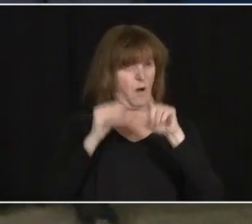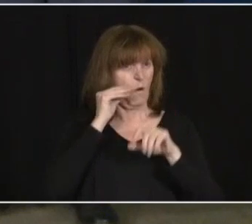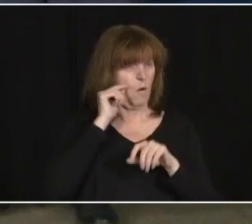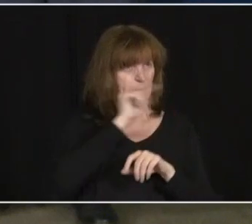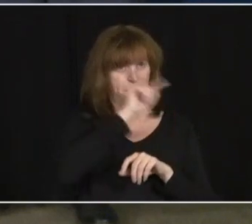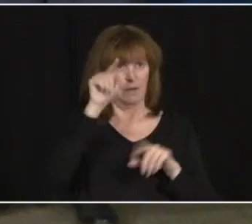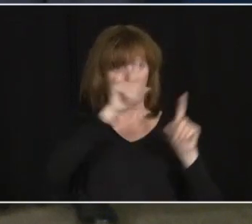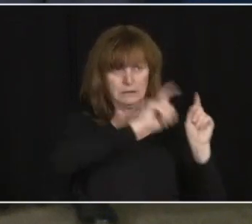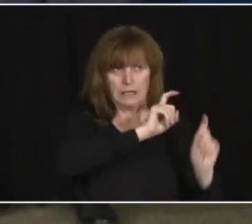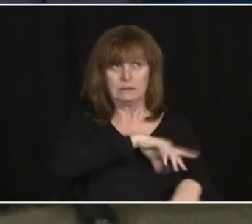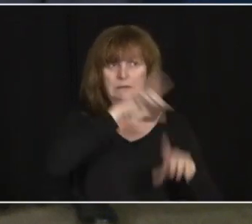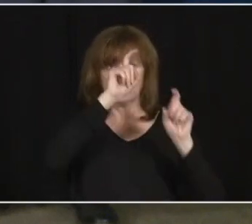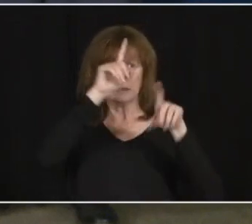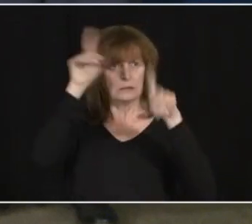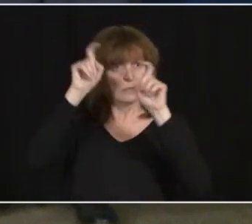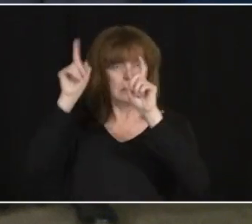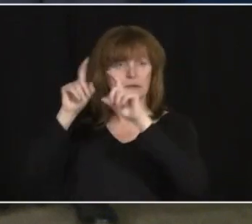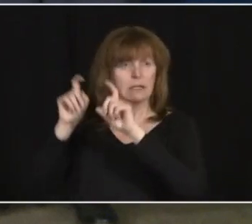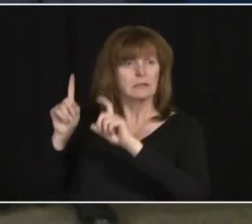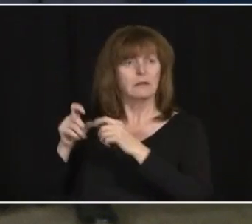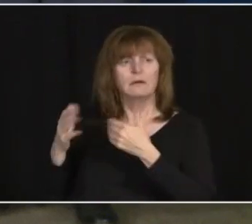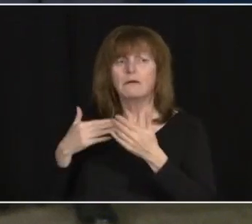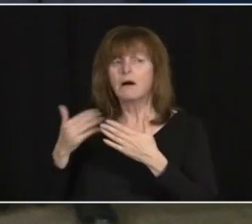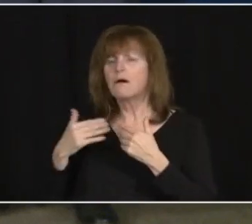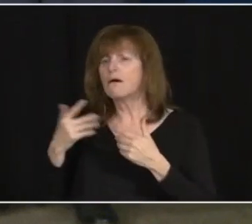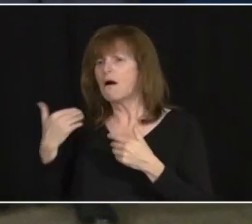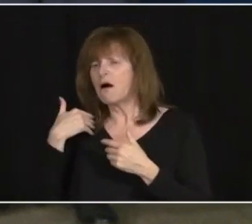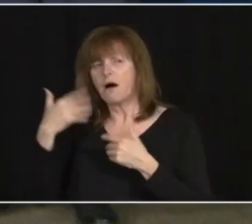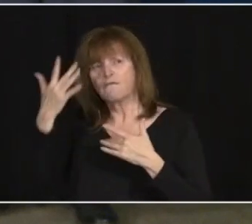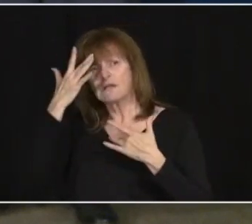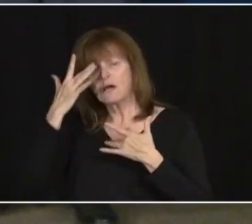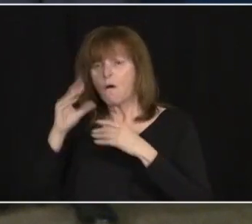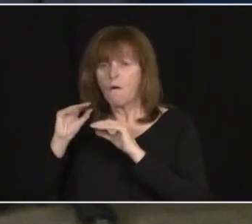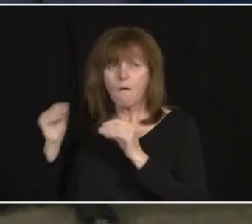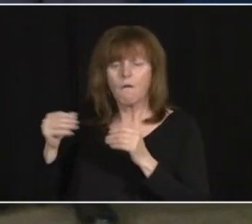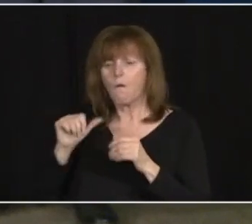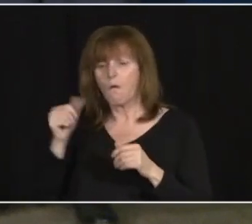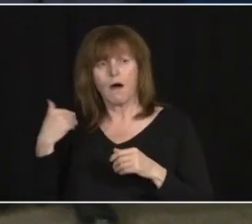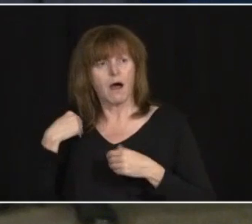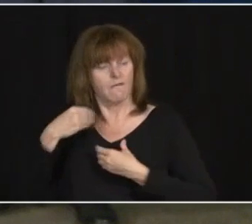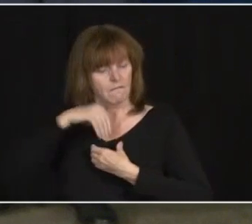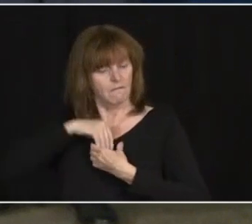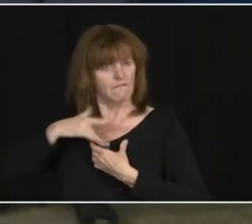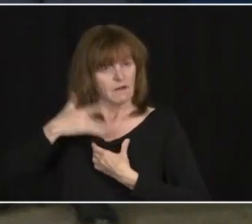You can tell us anything about what you found so far from those tests?